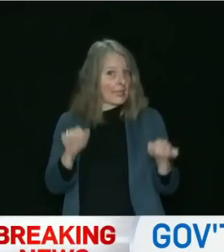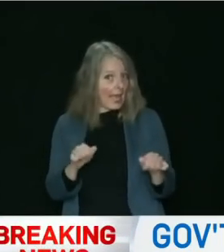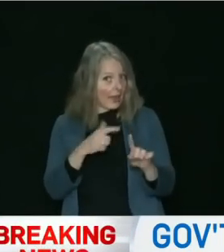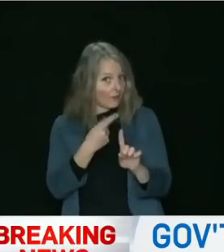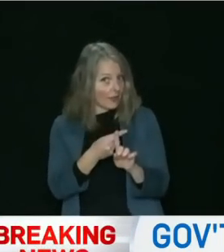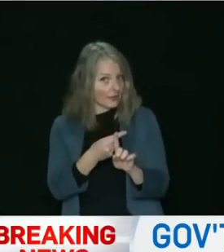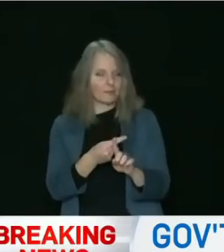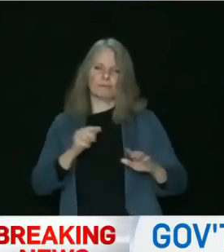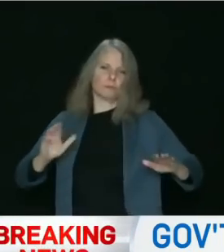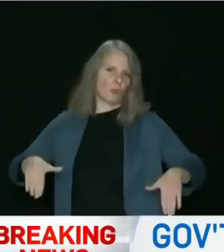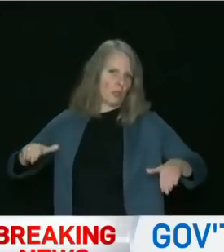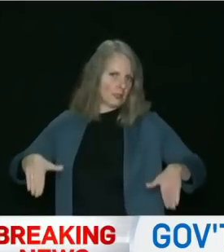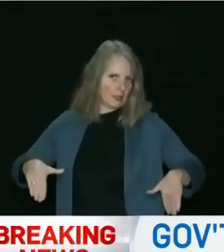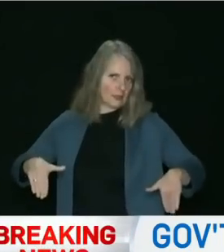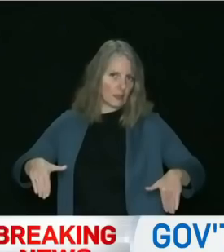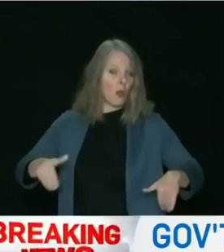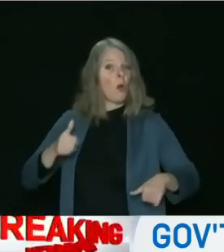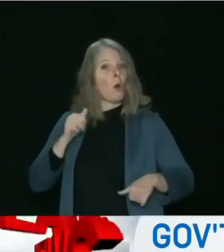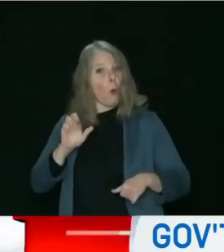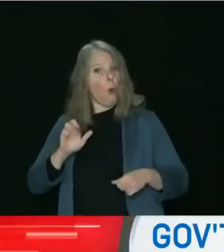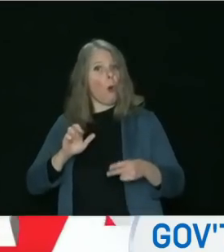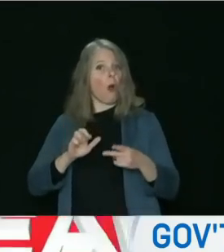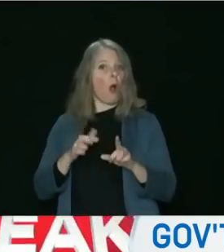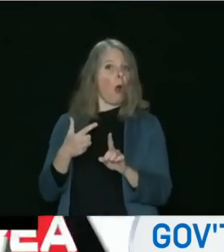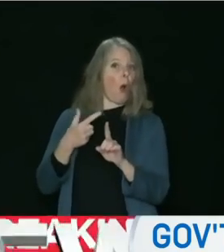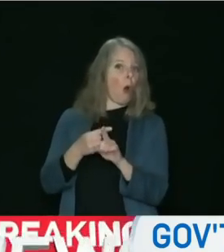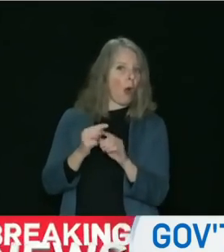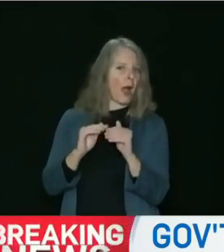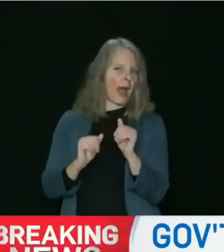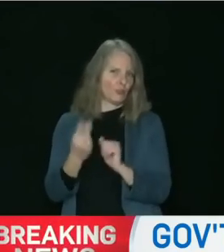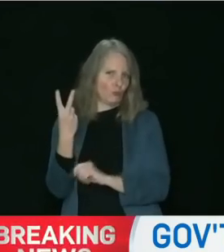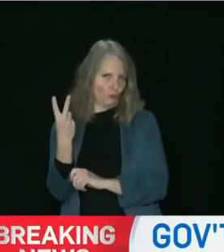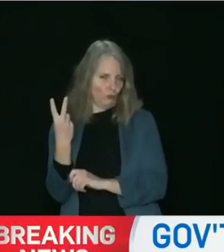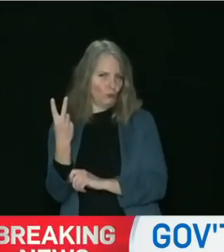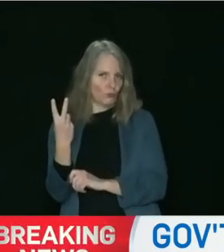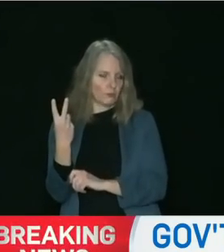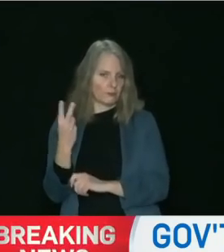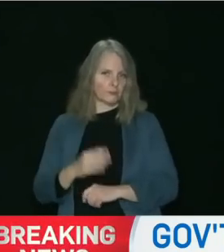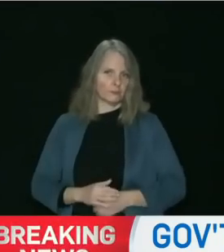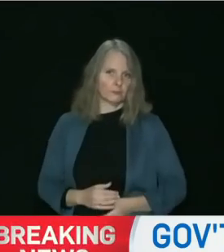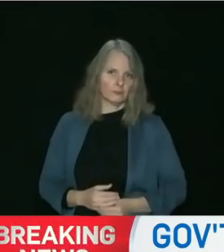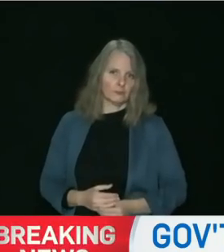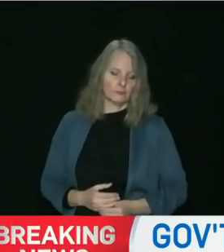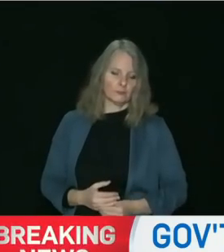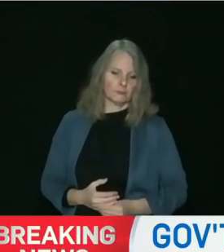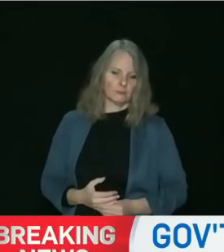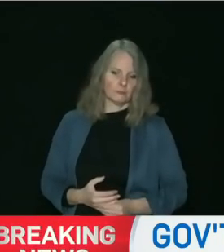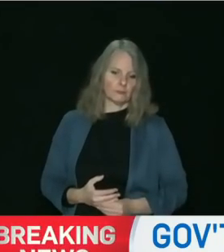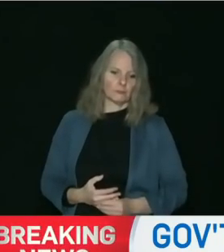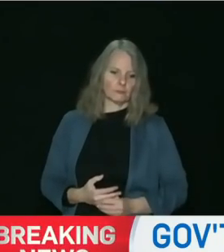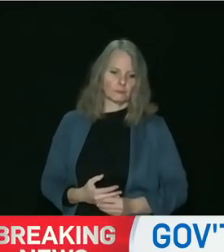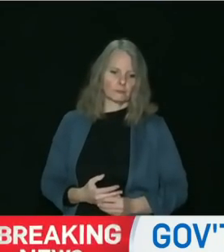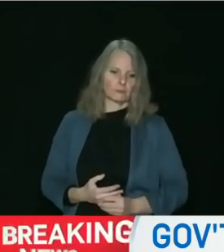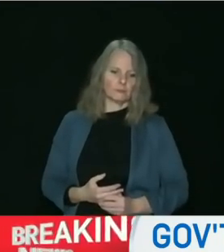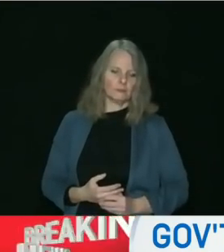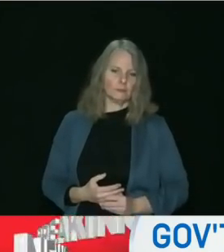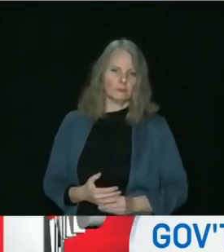TOTAL, THERE'S MORE THAN 6.5 MILLION CANADIANS PRESENTLY